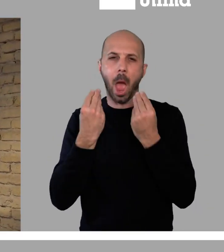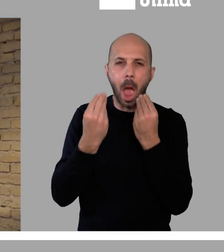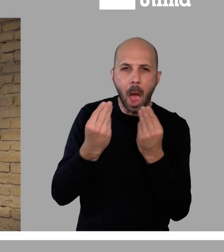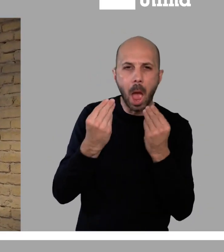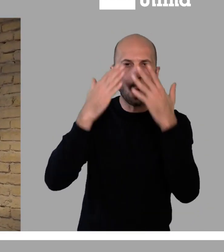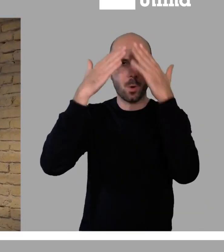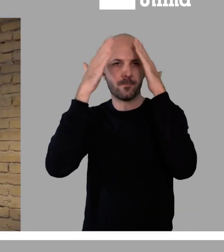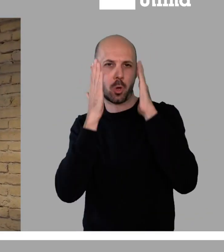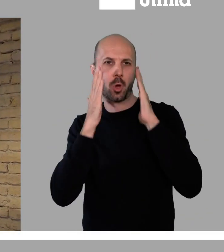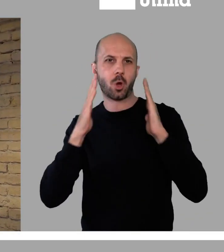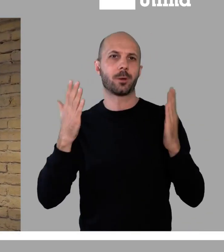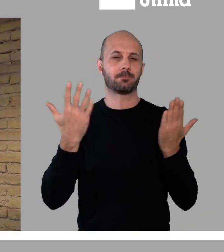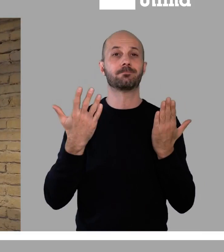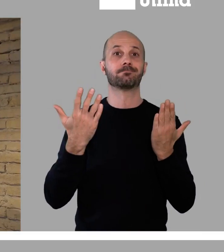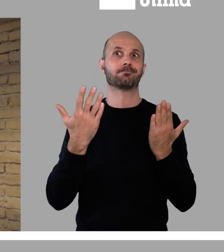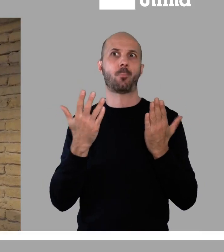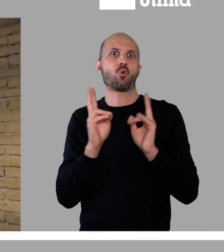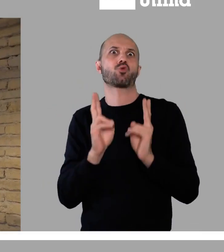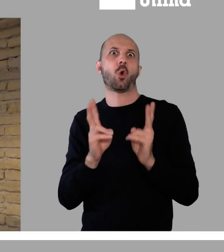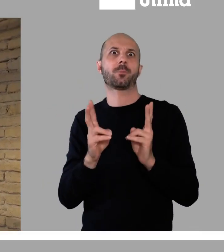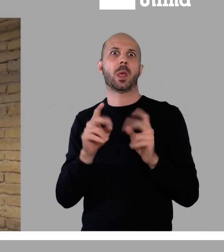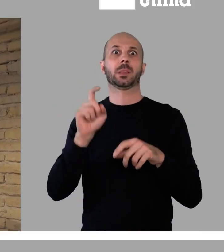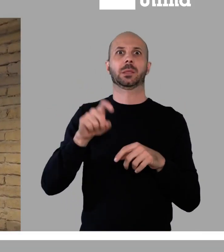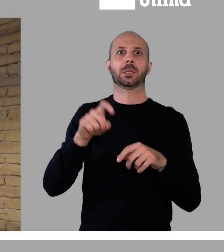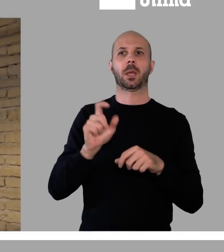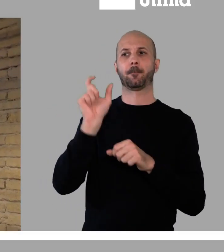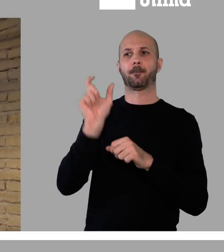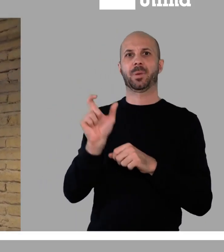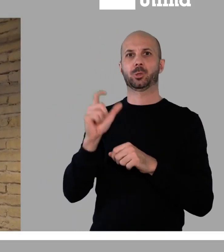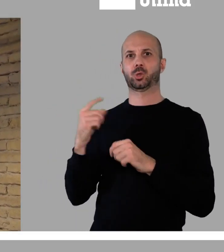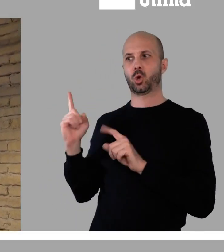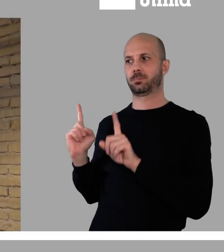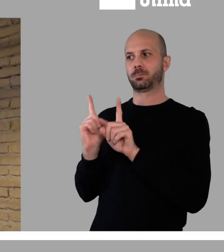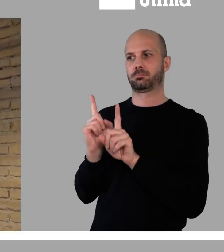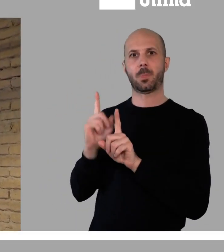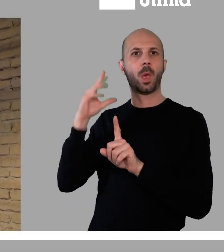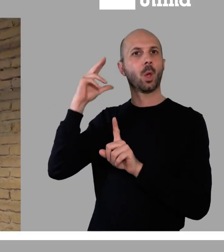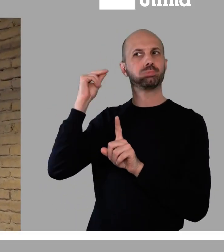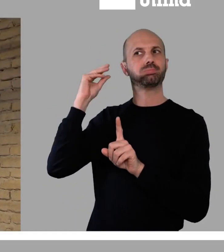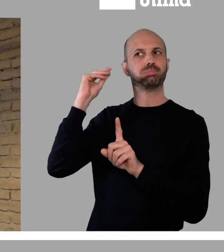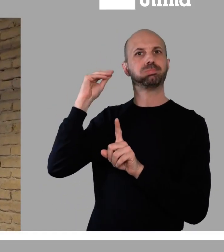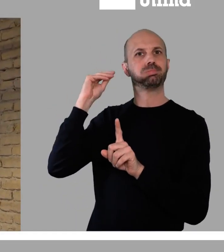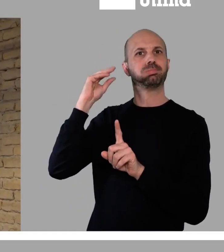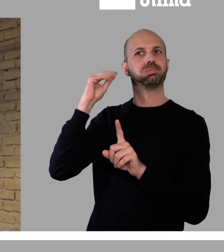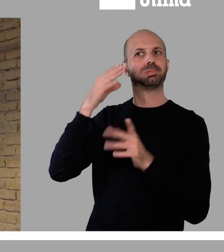Of course it is necessary and useful to have a verbal support, an explanation of an operator.